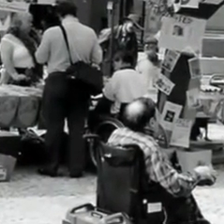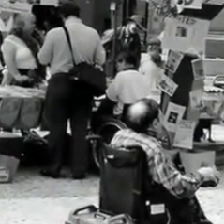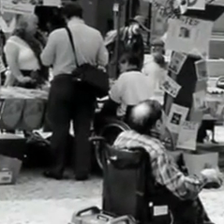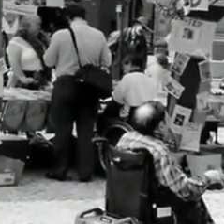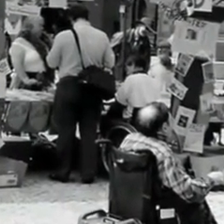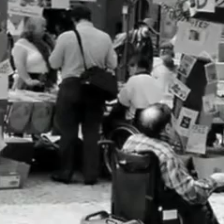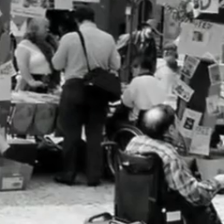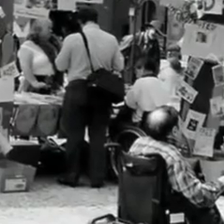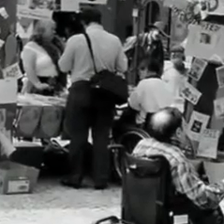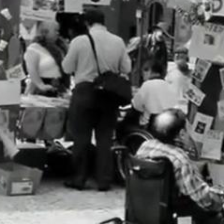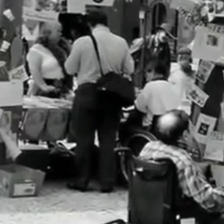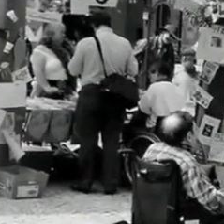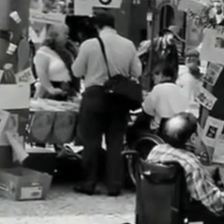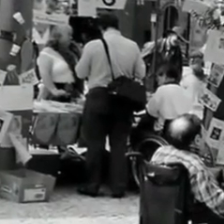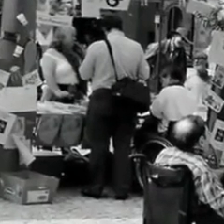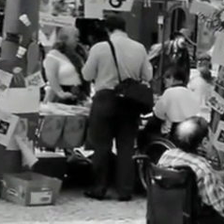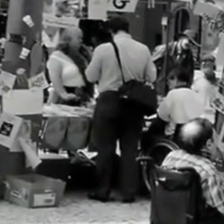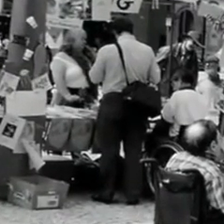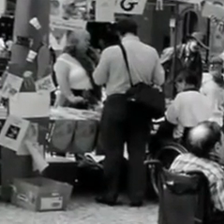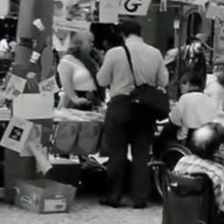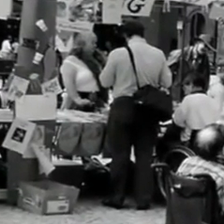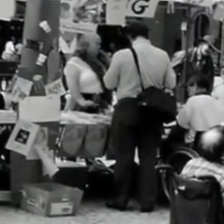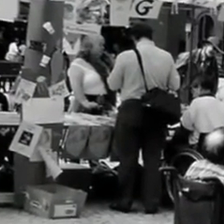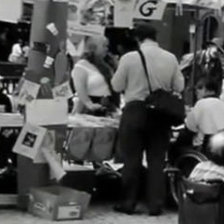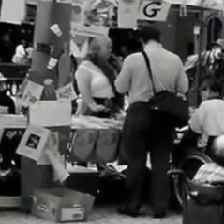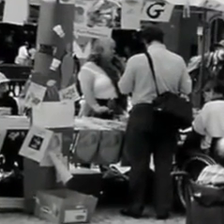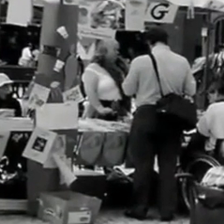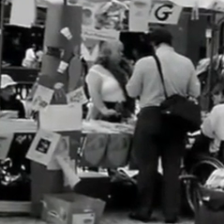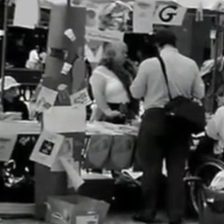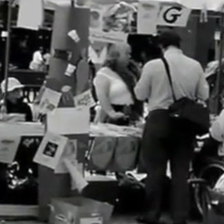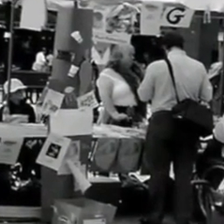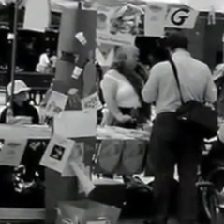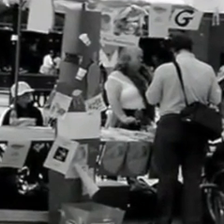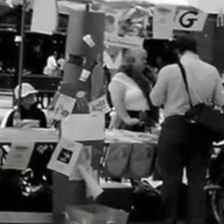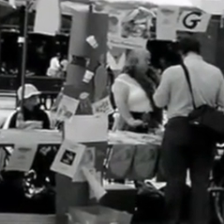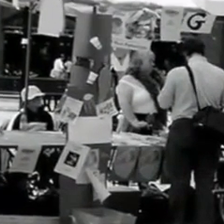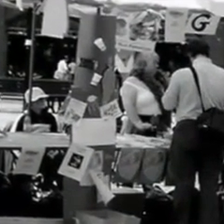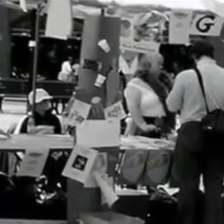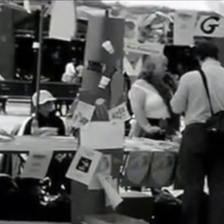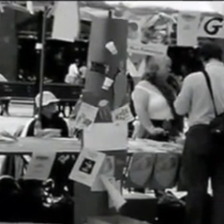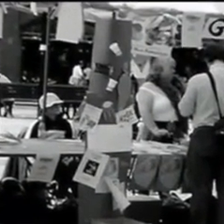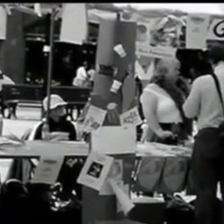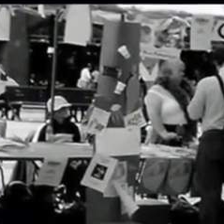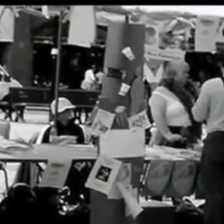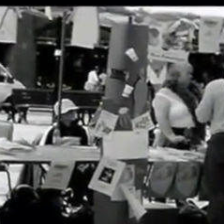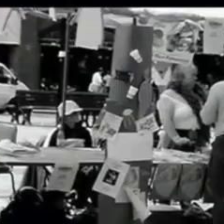One of the images shows someone wearing a t-shirt design that reads ‘BiCrips R Happy Crips’.